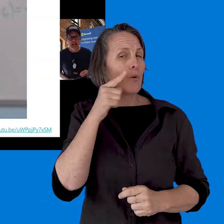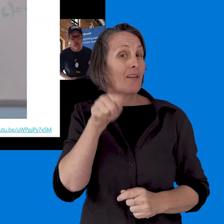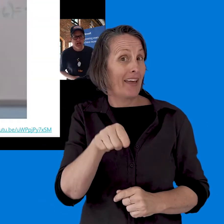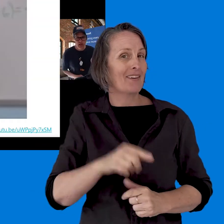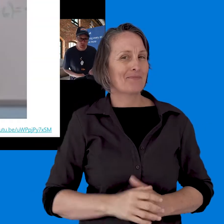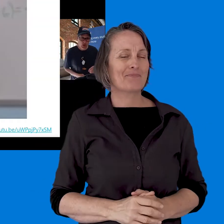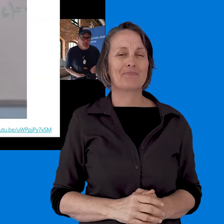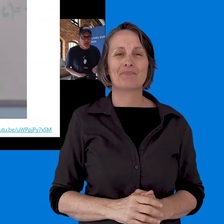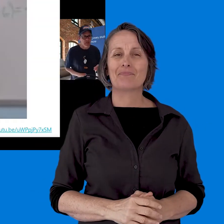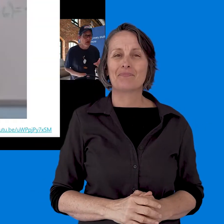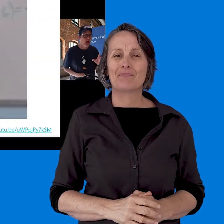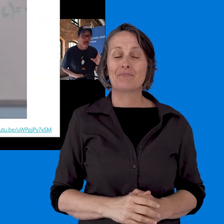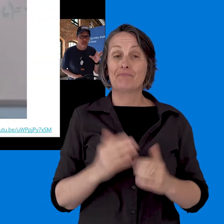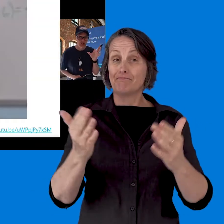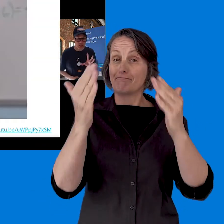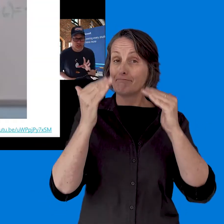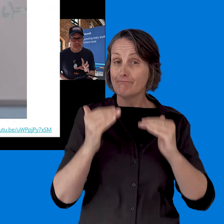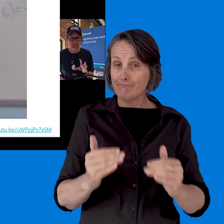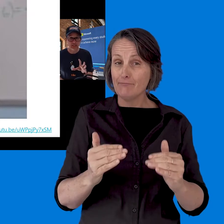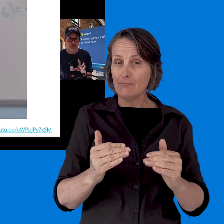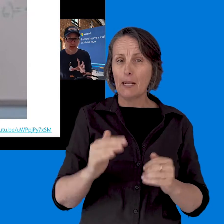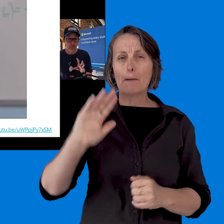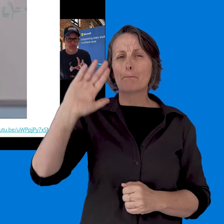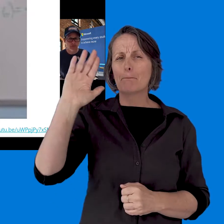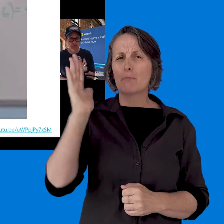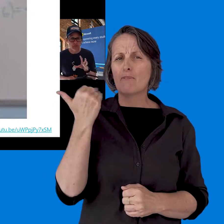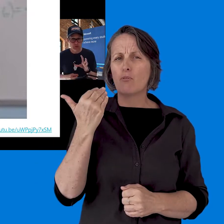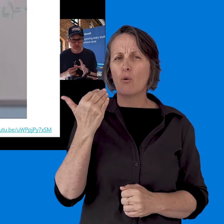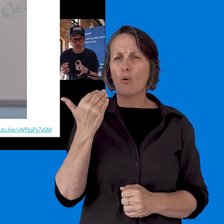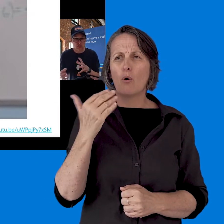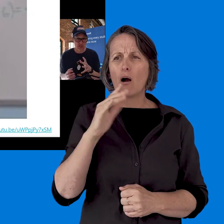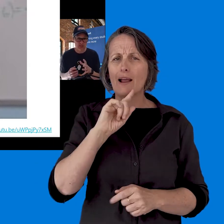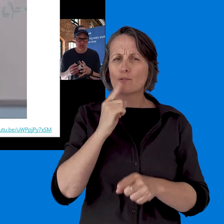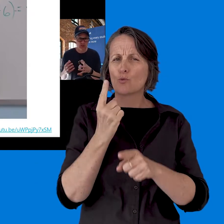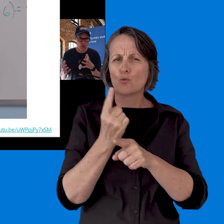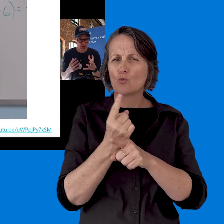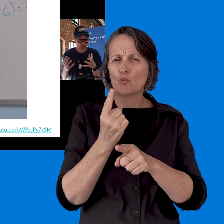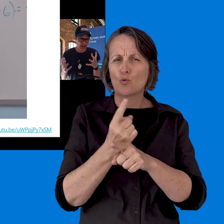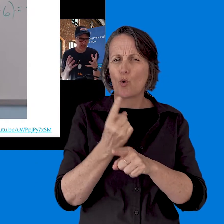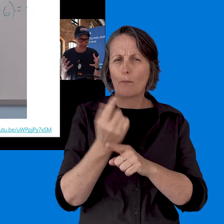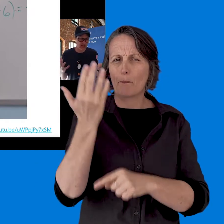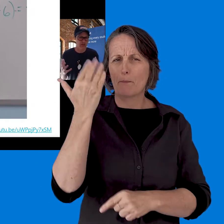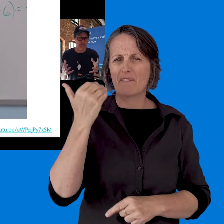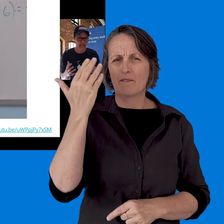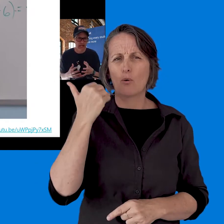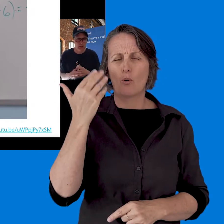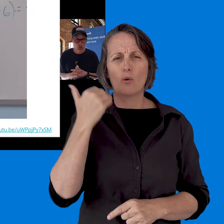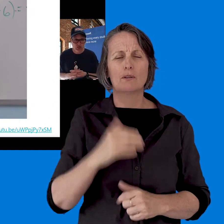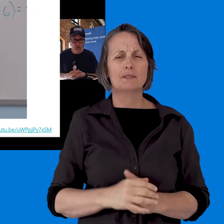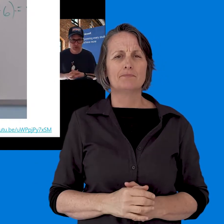Now, another one that I certainly didn't present to us, 'cause normally we have like a sort of a dedicated workshop